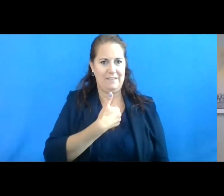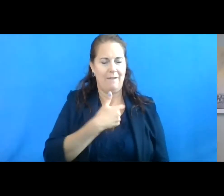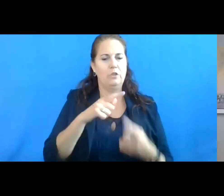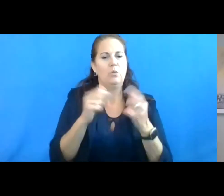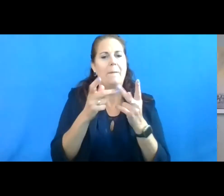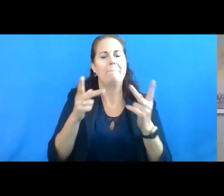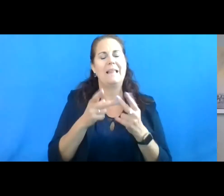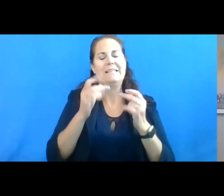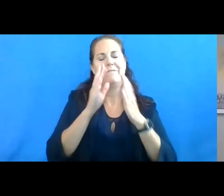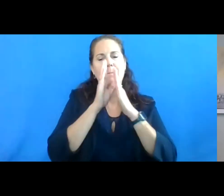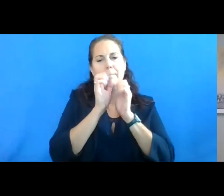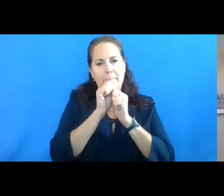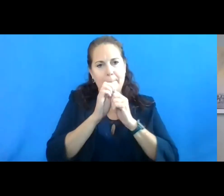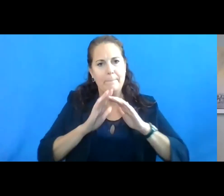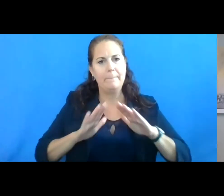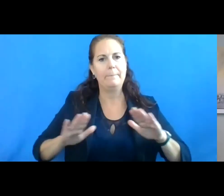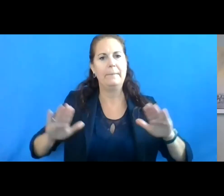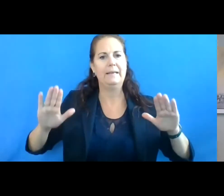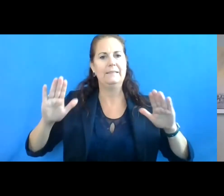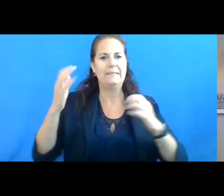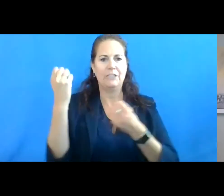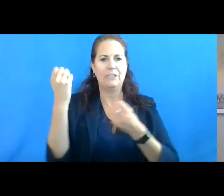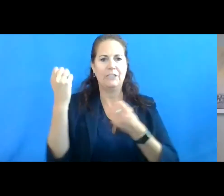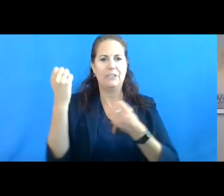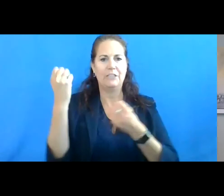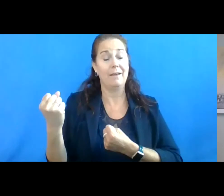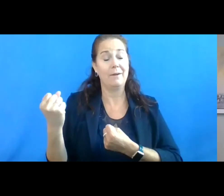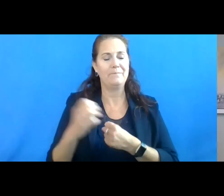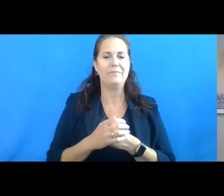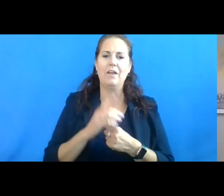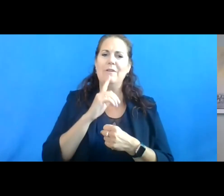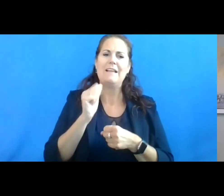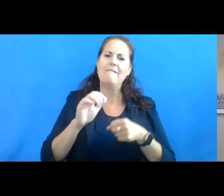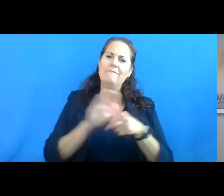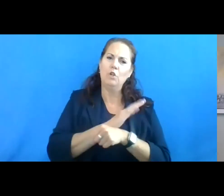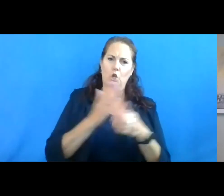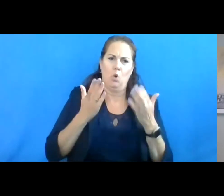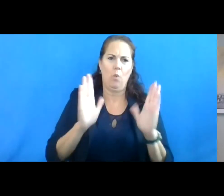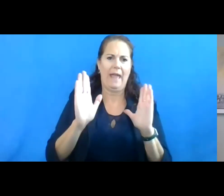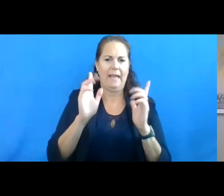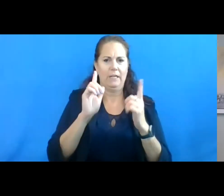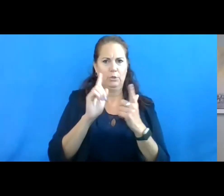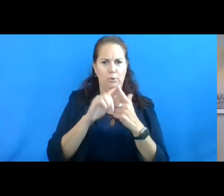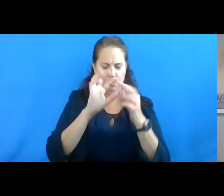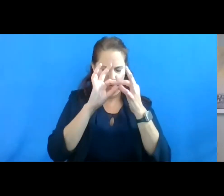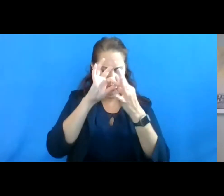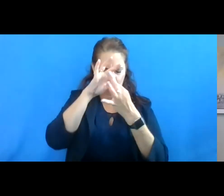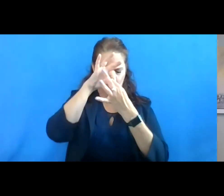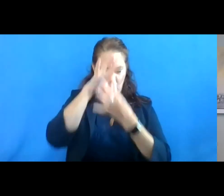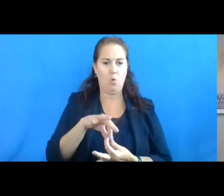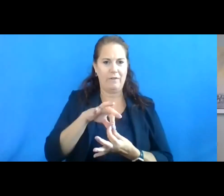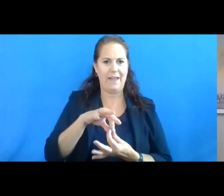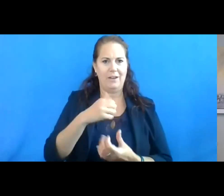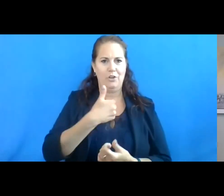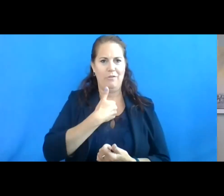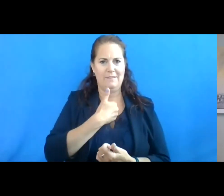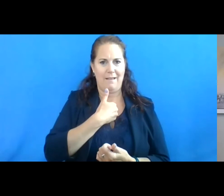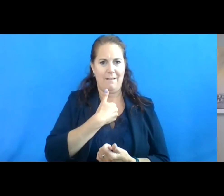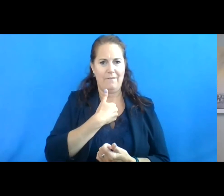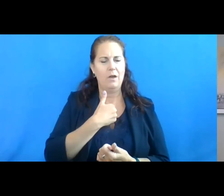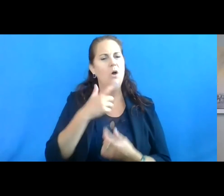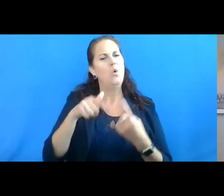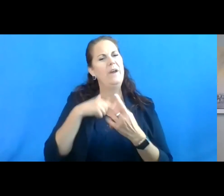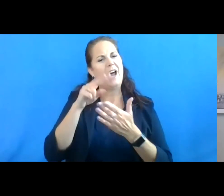peace and strength.When I read about it, I thought this really makes